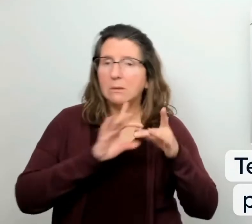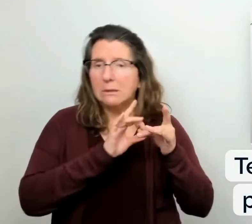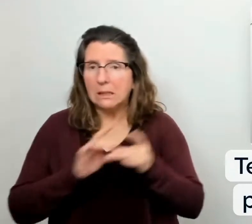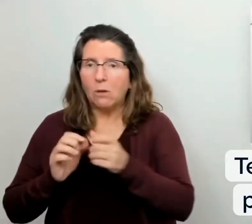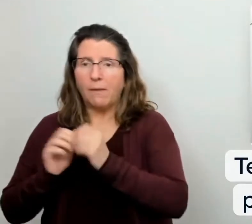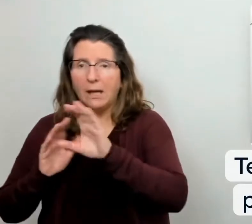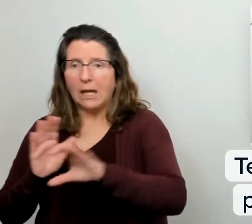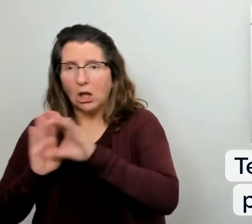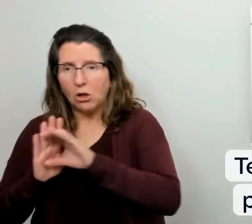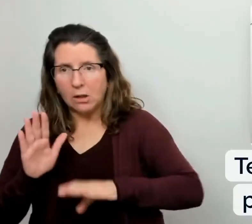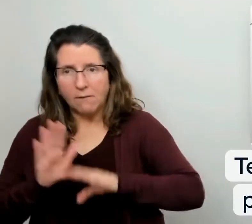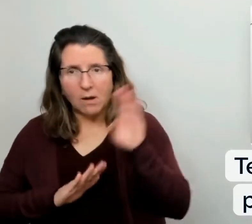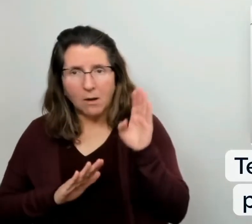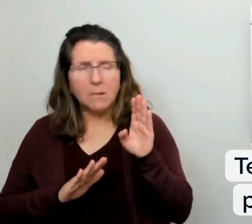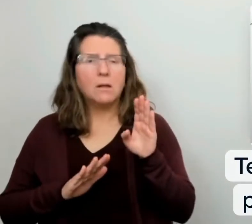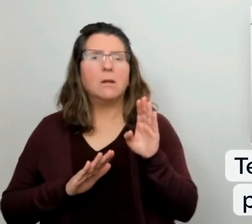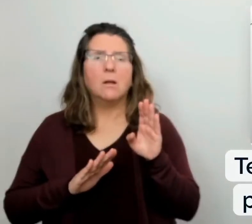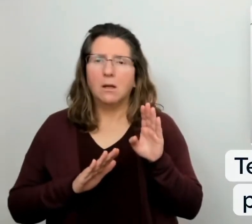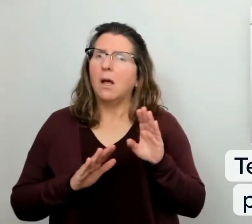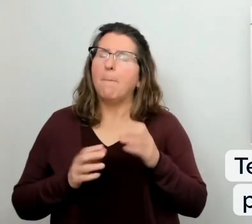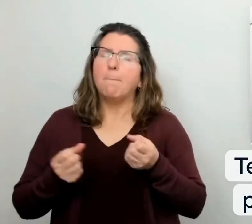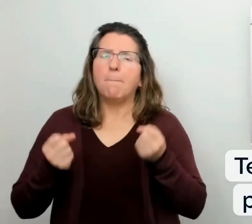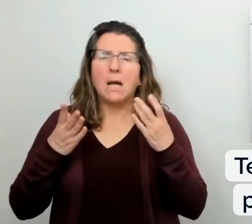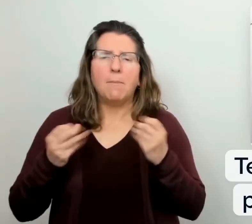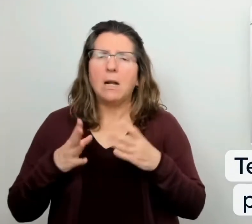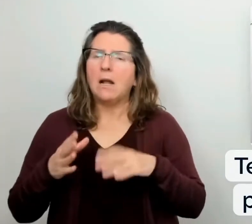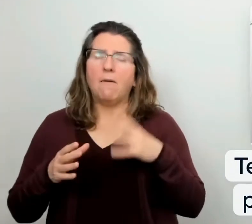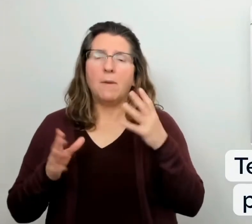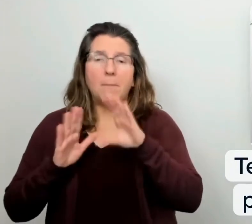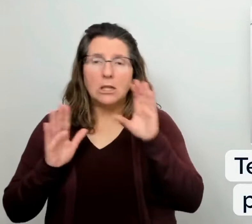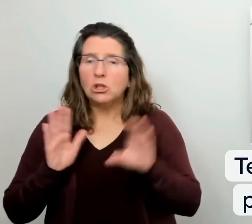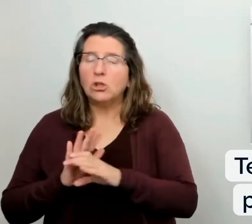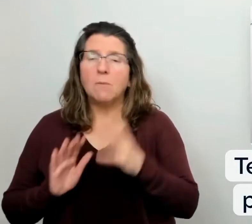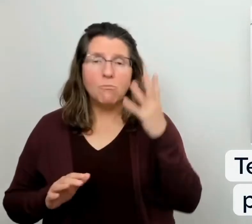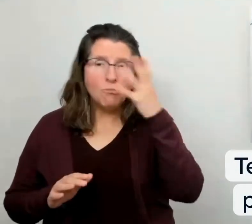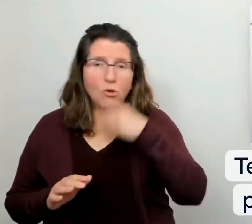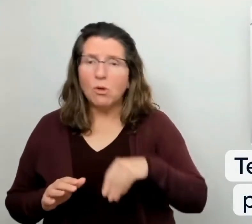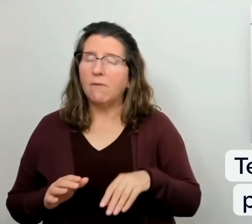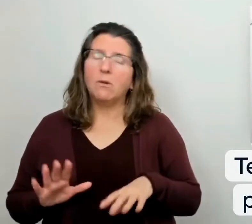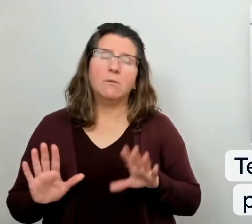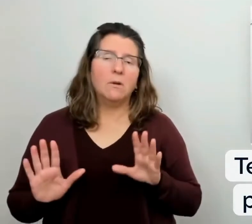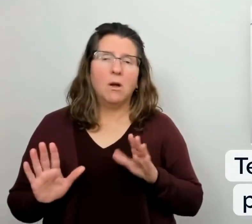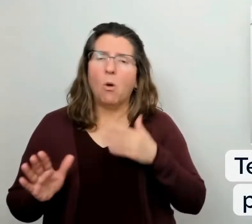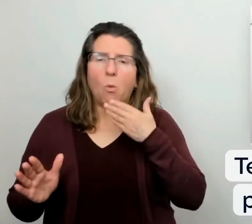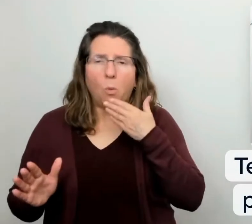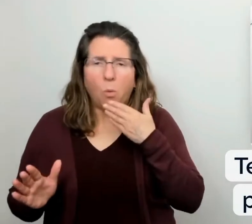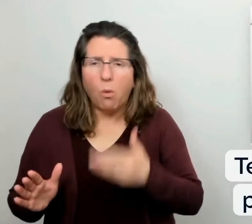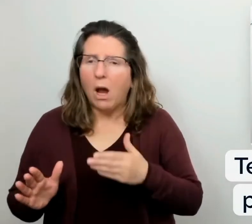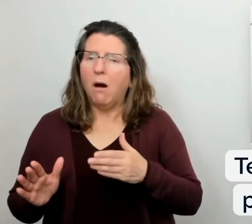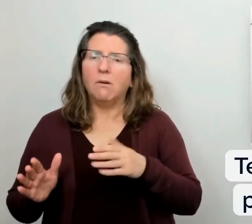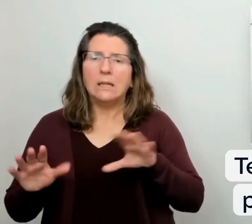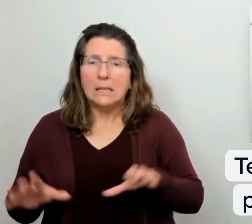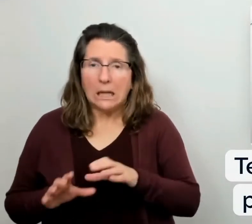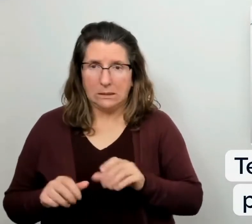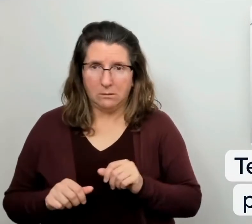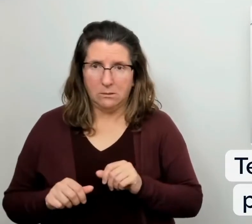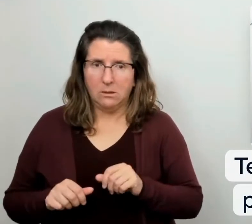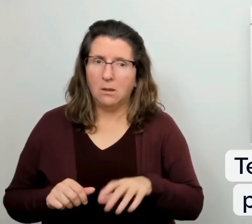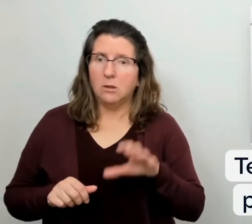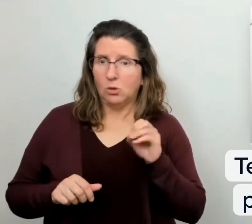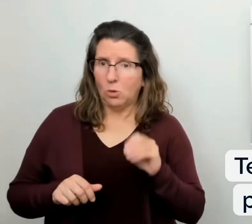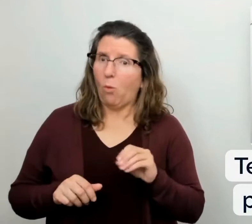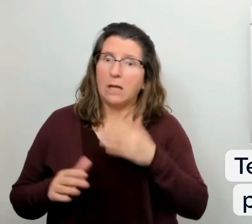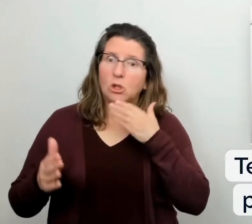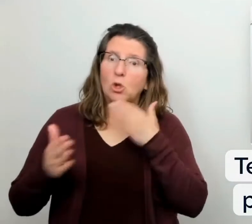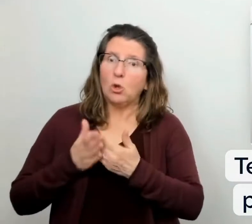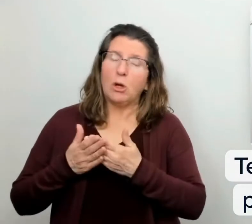how they support the story, character development, and plot. These books are often very well done, and quite beautiful.